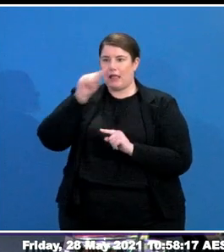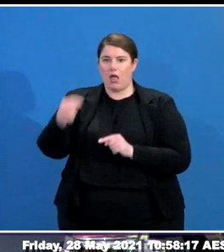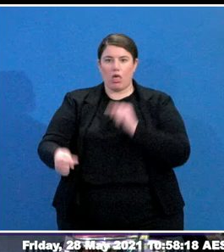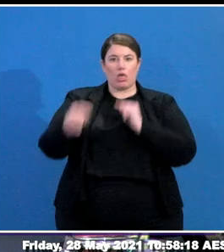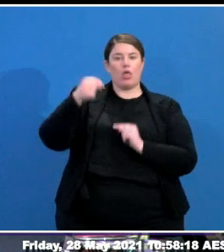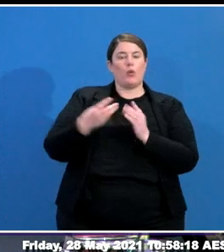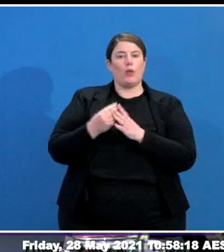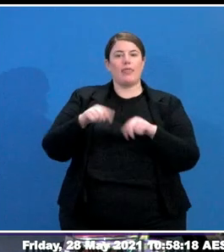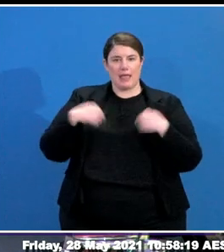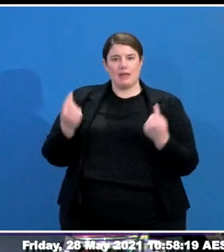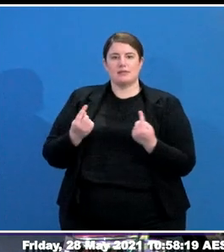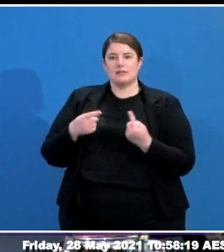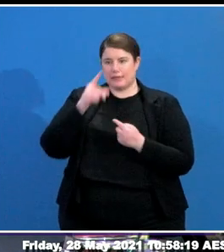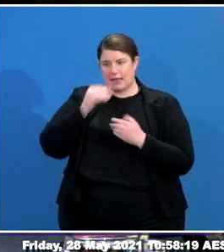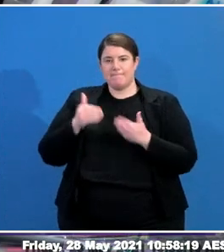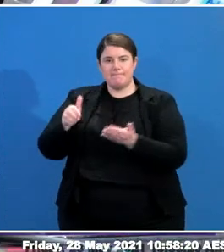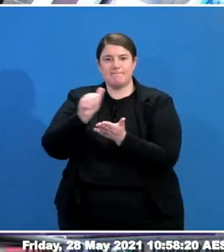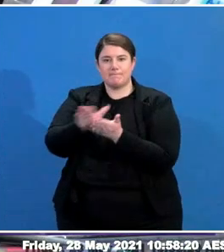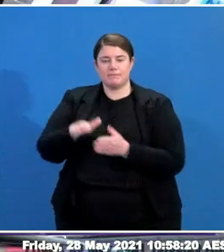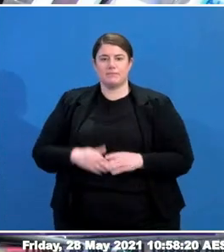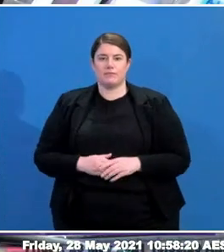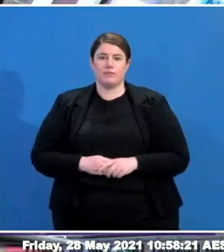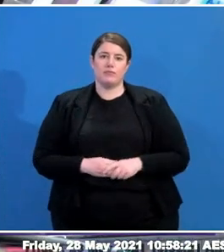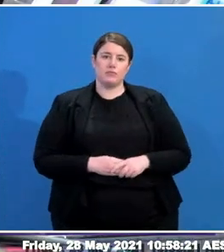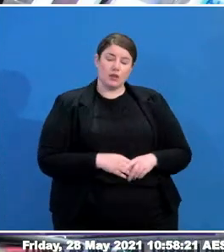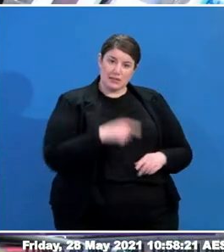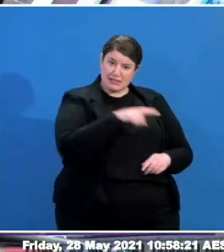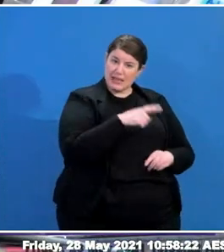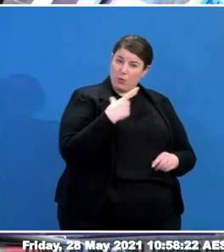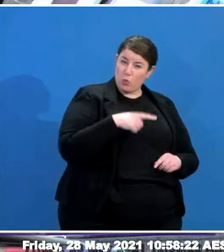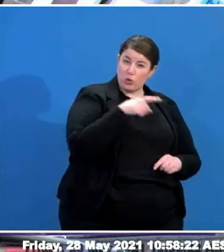progress the termination. Was that because were you concerned that there might be legal